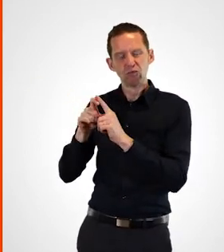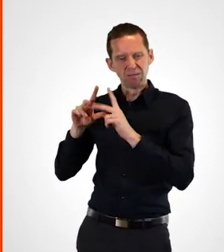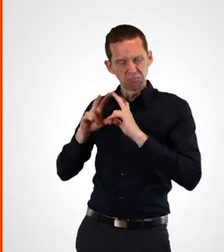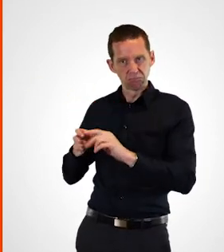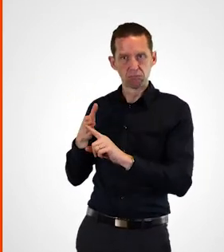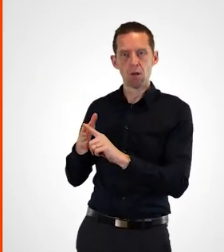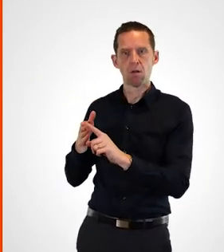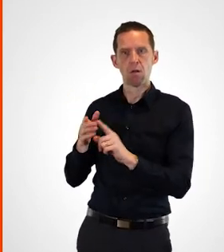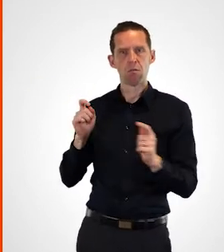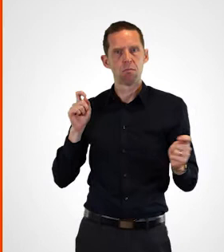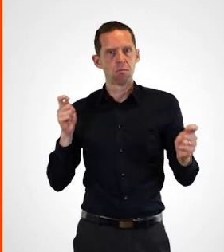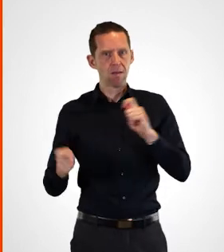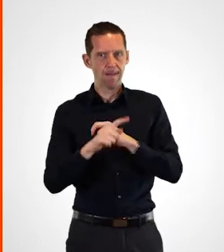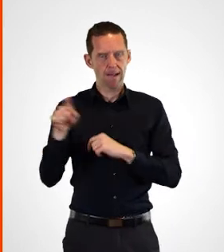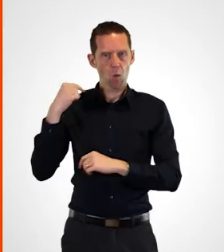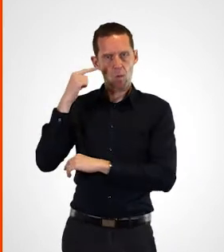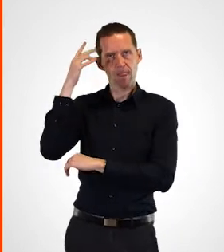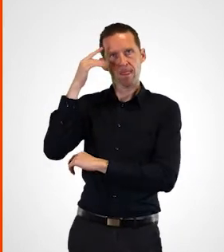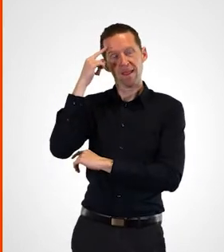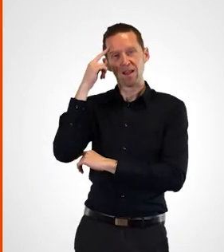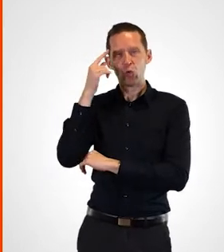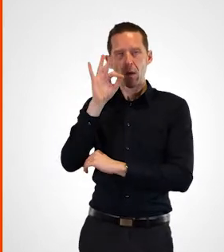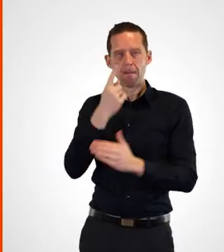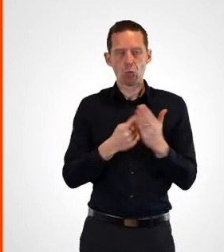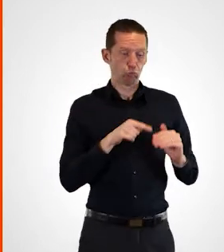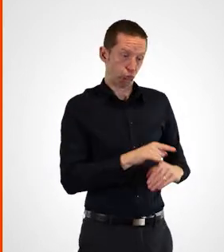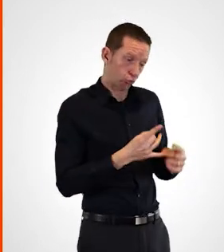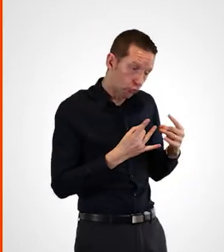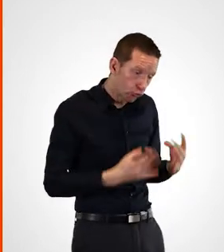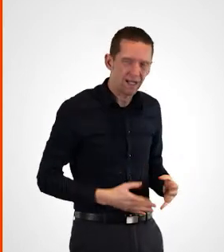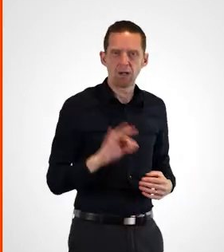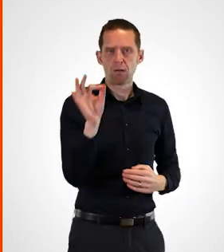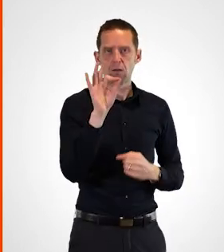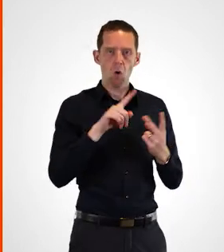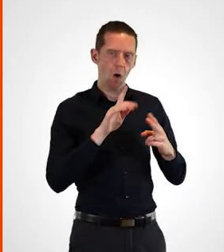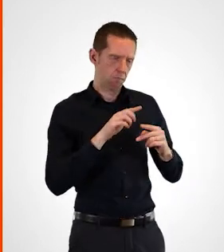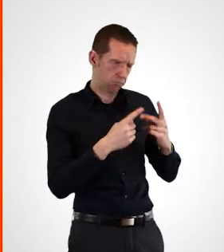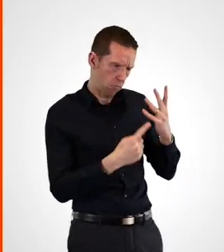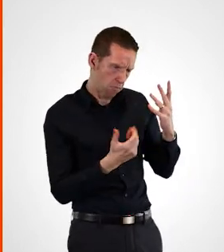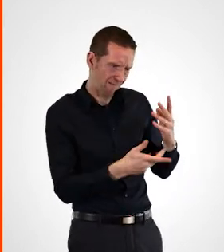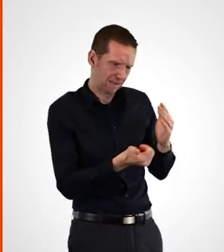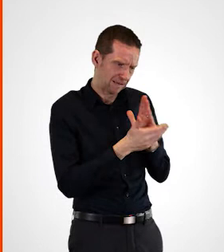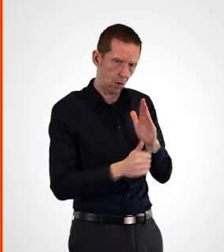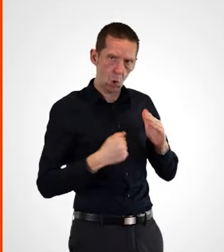really shifted the thinking about it wasn't about readiness, it wasn't particular skills that needed to be taught